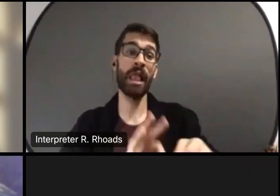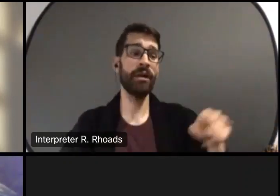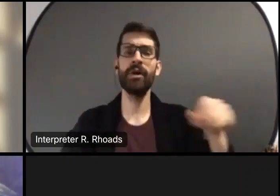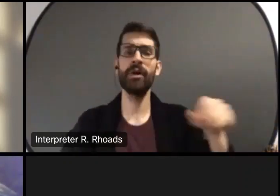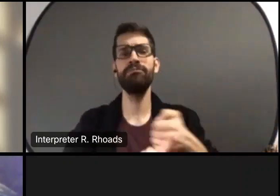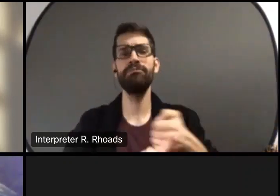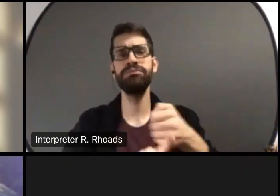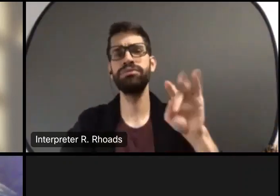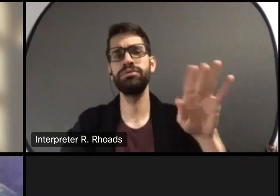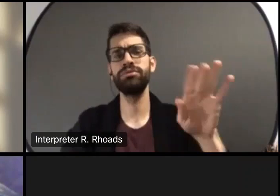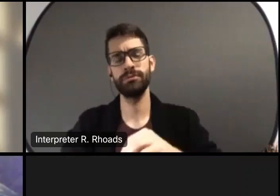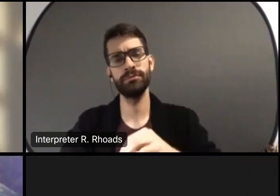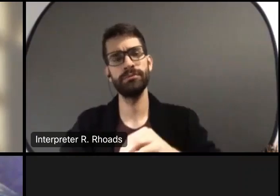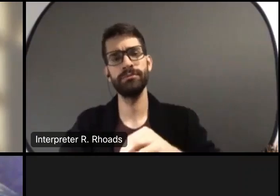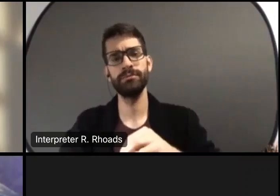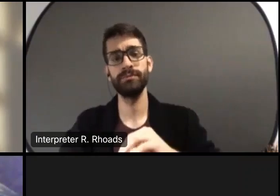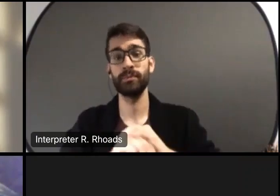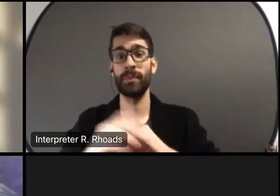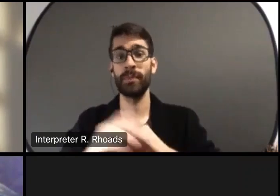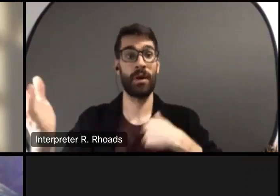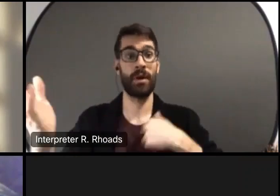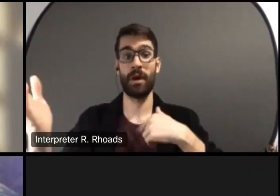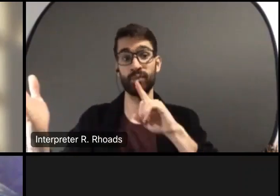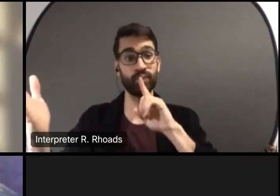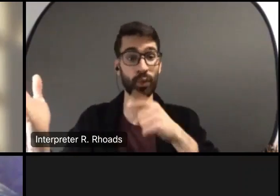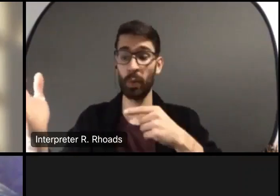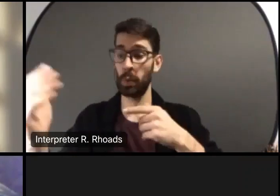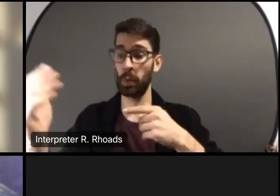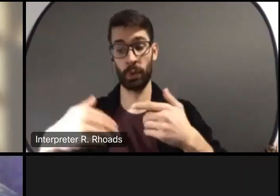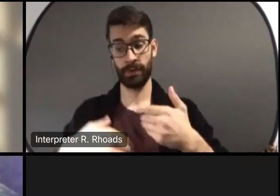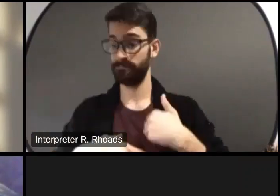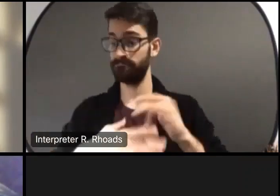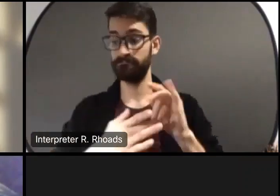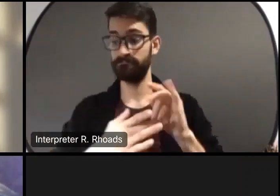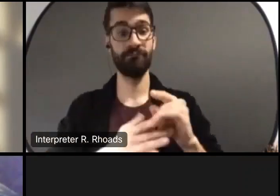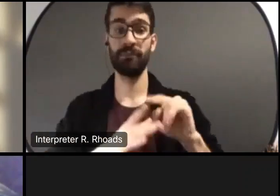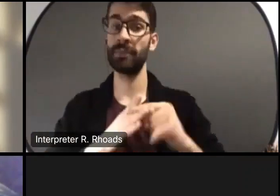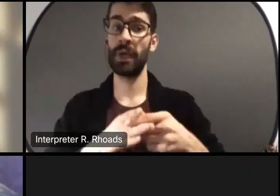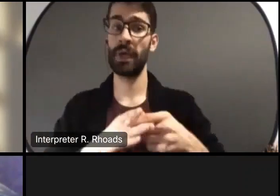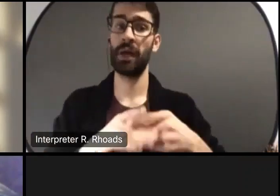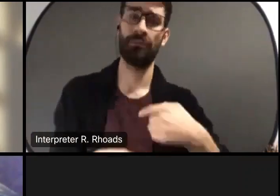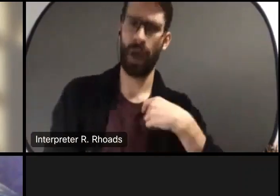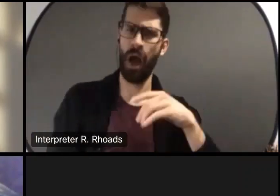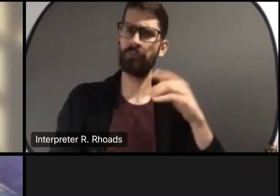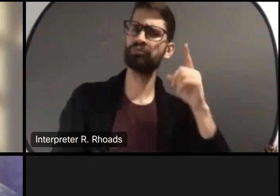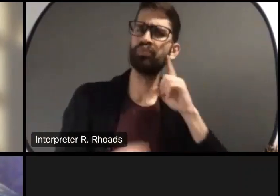I guess I can lead on that since since I have had many conversations about that in the last three